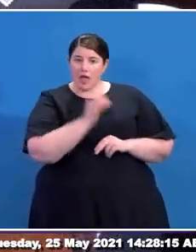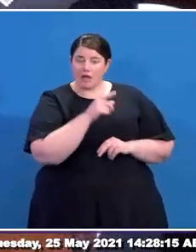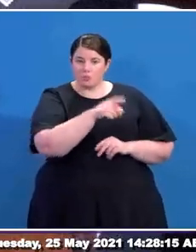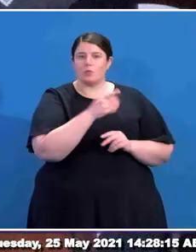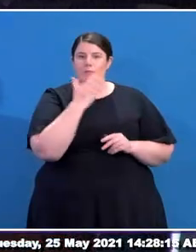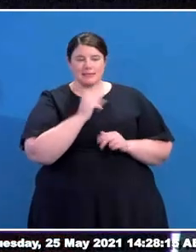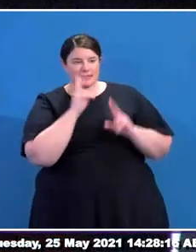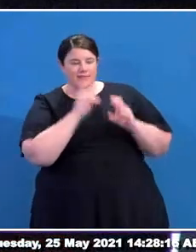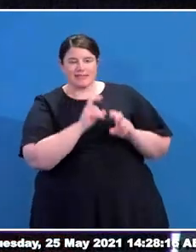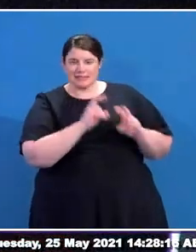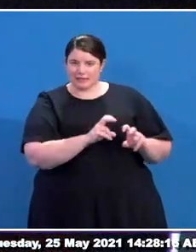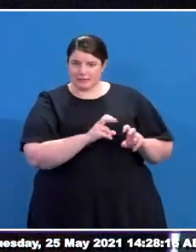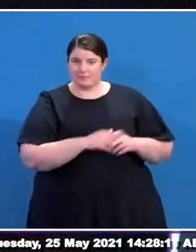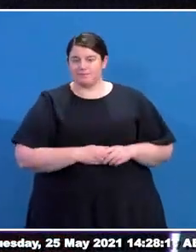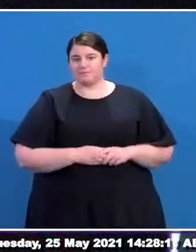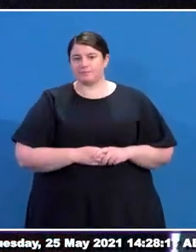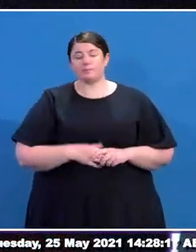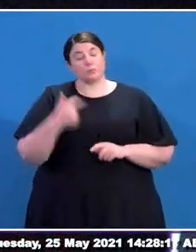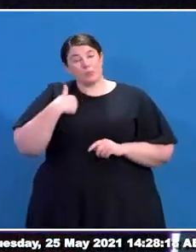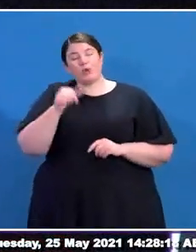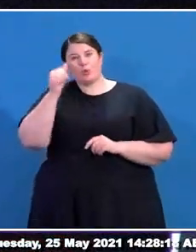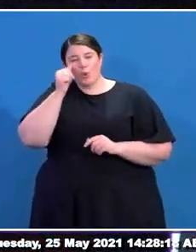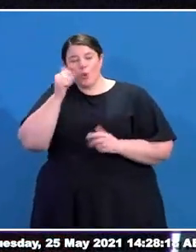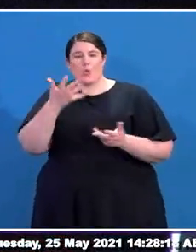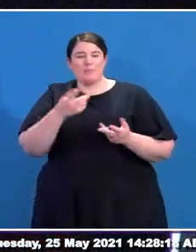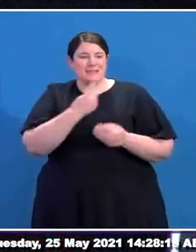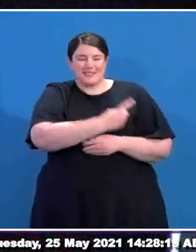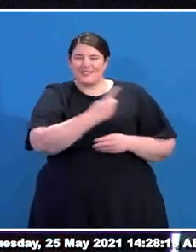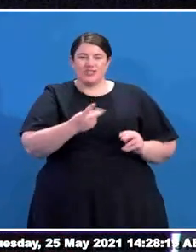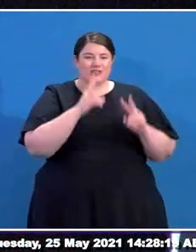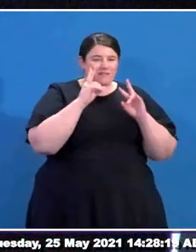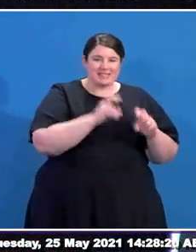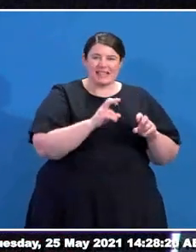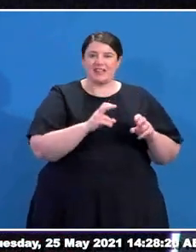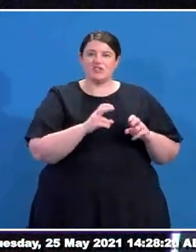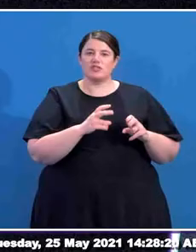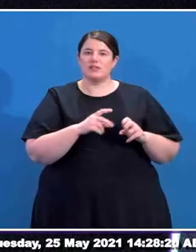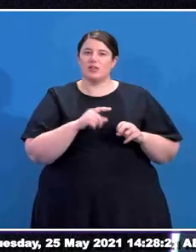I accept, obviously, each investigation will be fact-specific or a